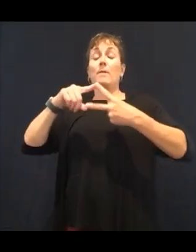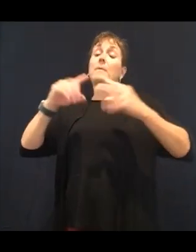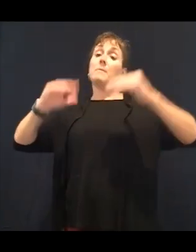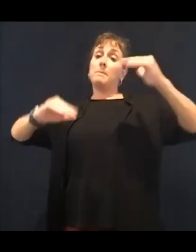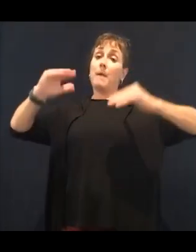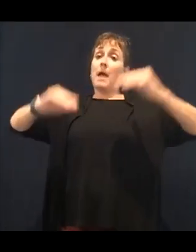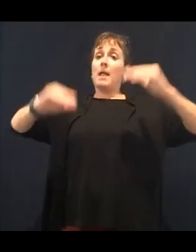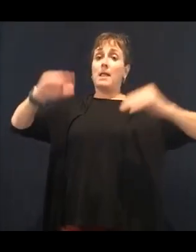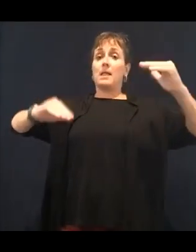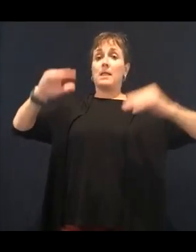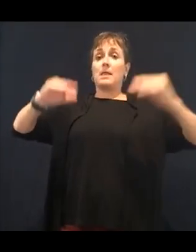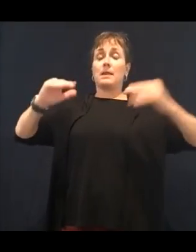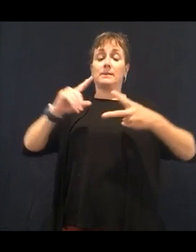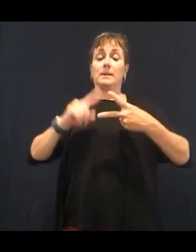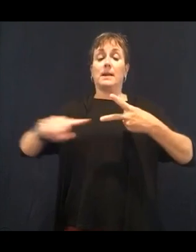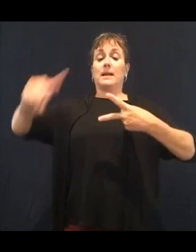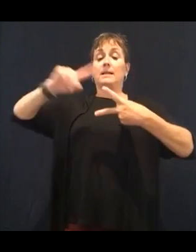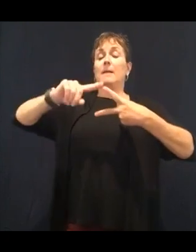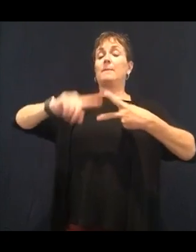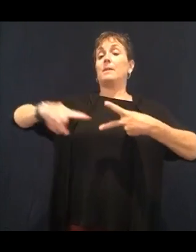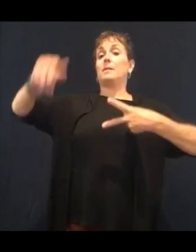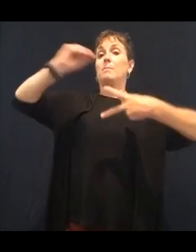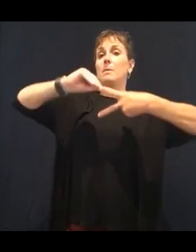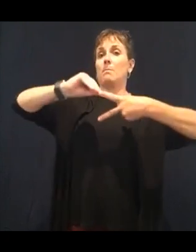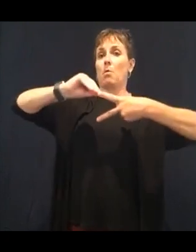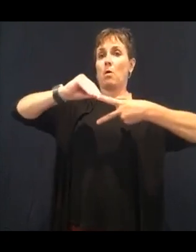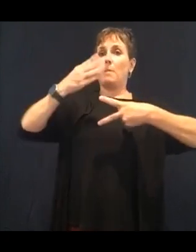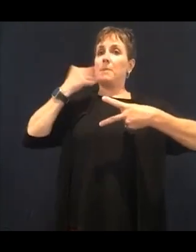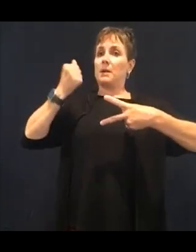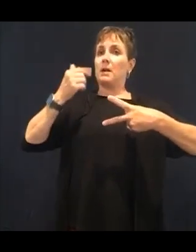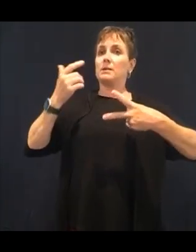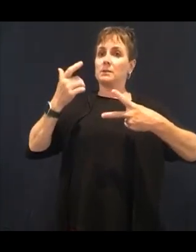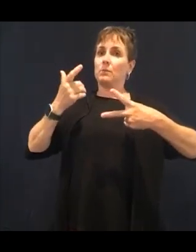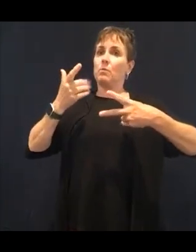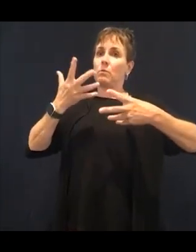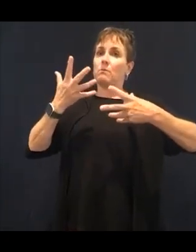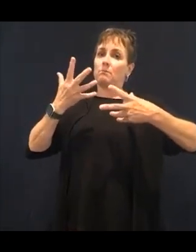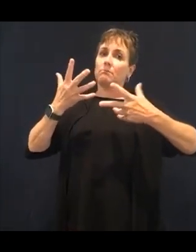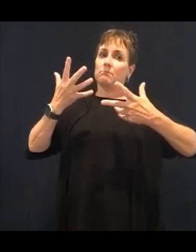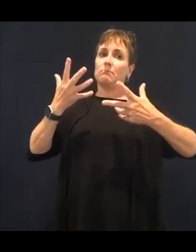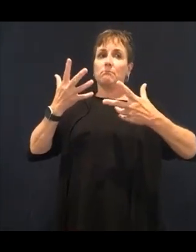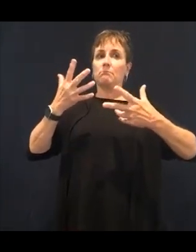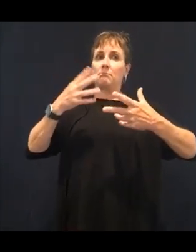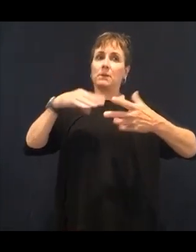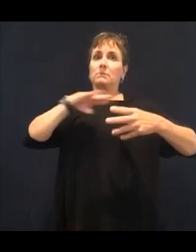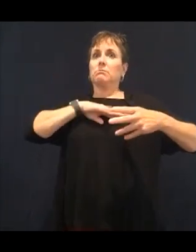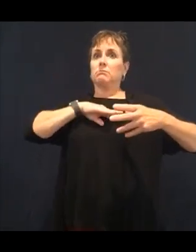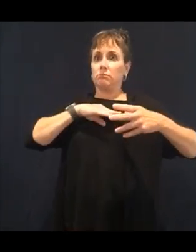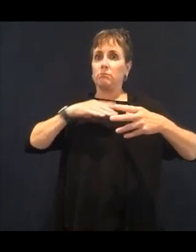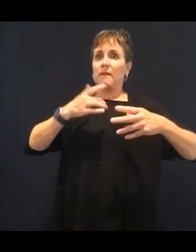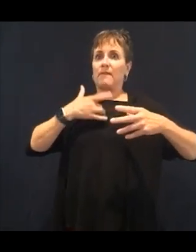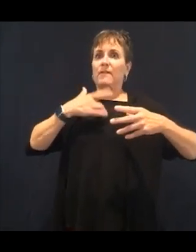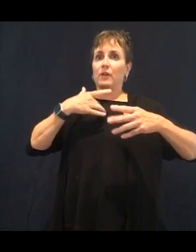lessen the ghrelin that is making the choices so that